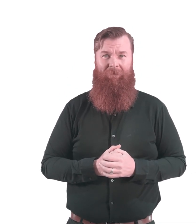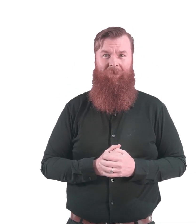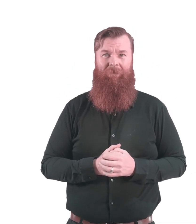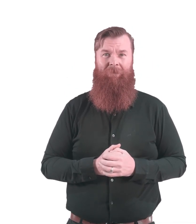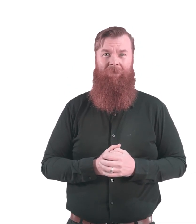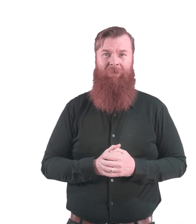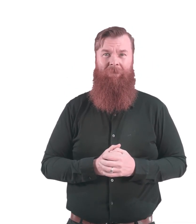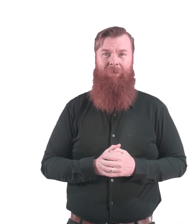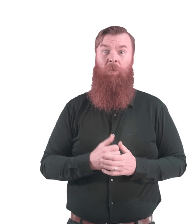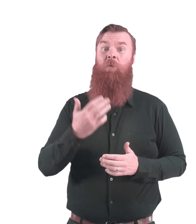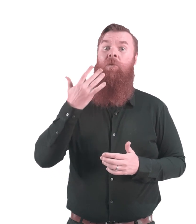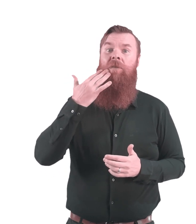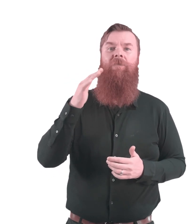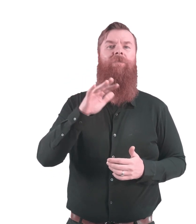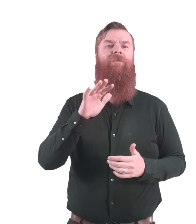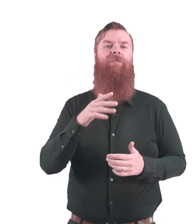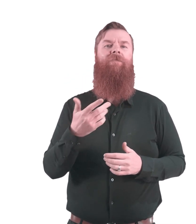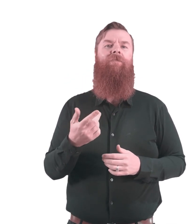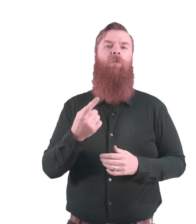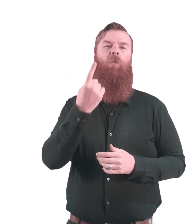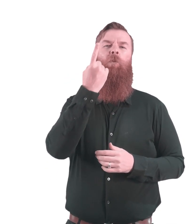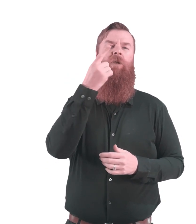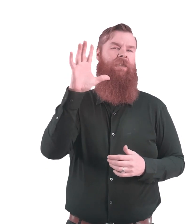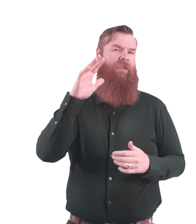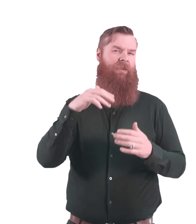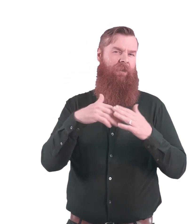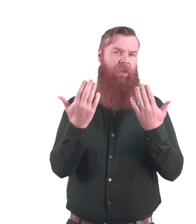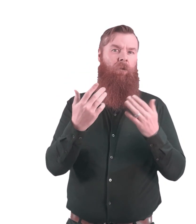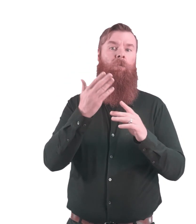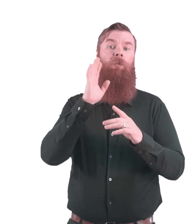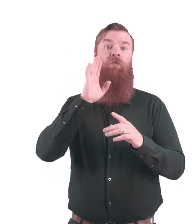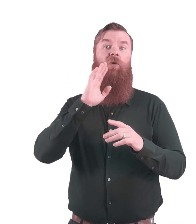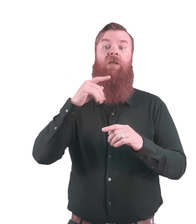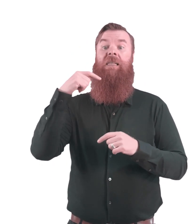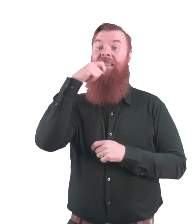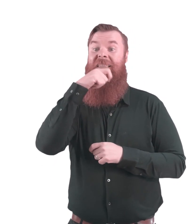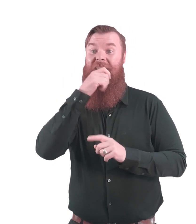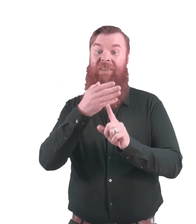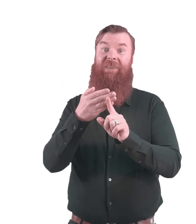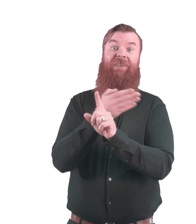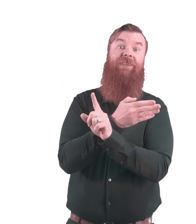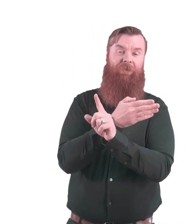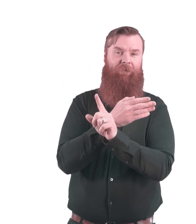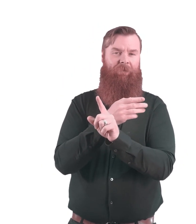It is best done at least once every day. Try to do it before brushing.